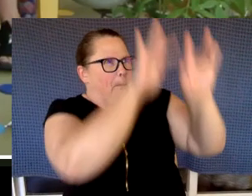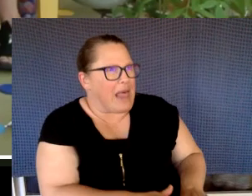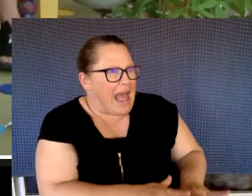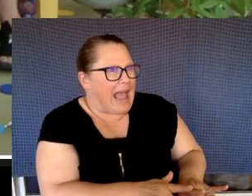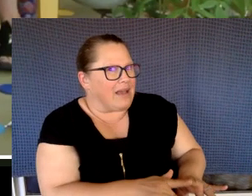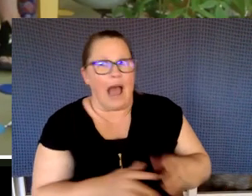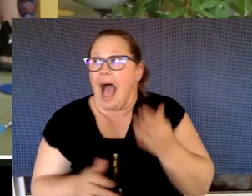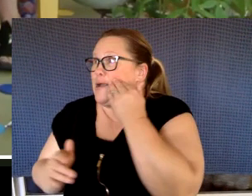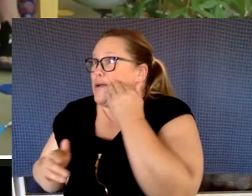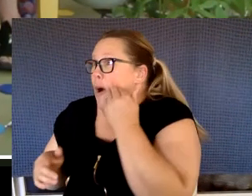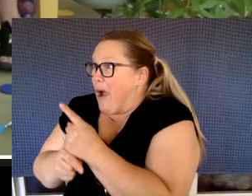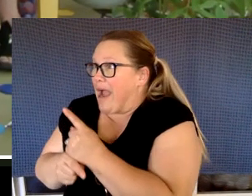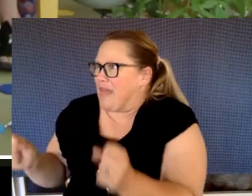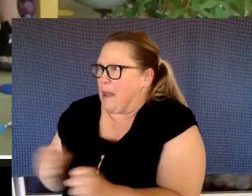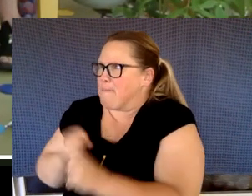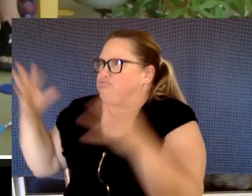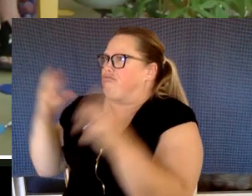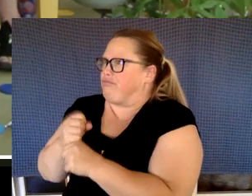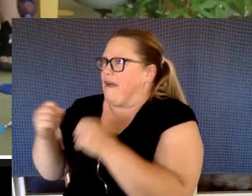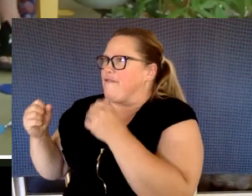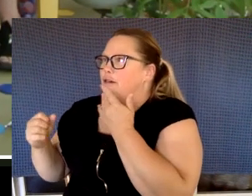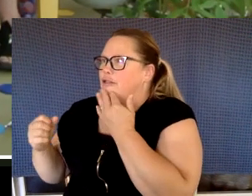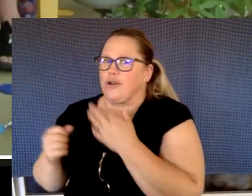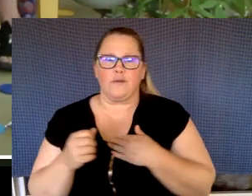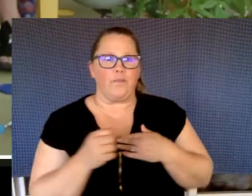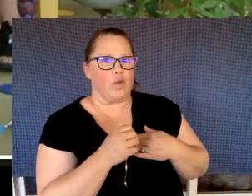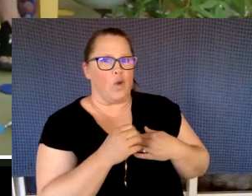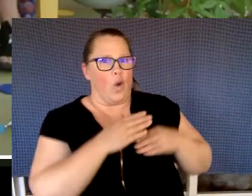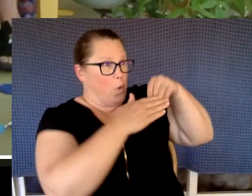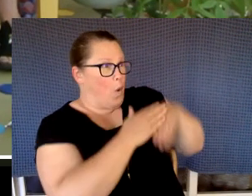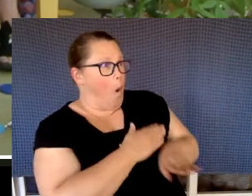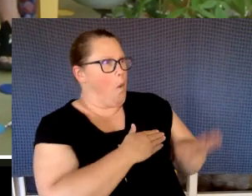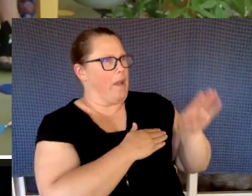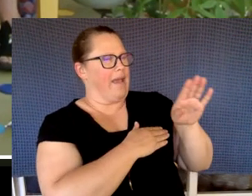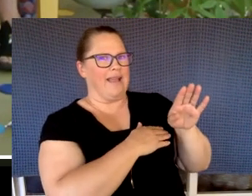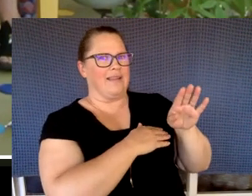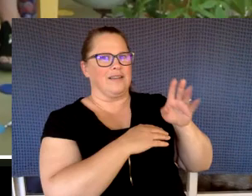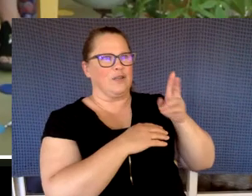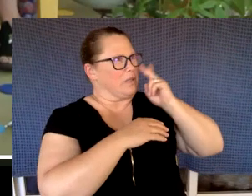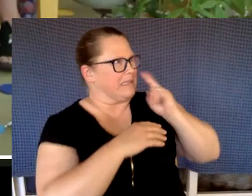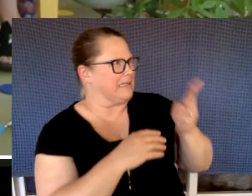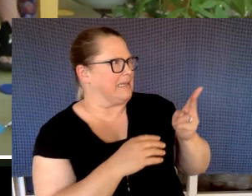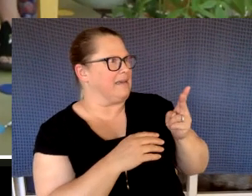And then boom an explosion of color. And then as you came in to